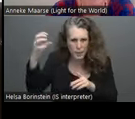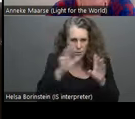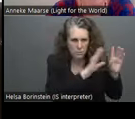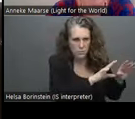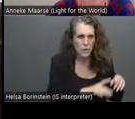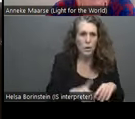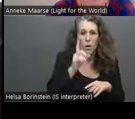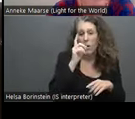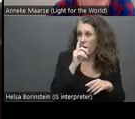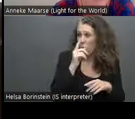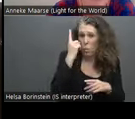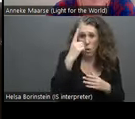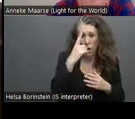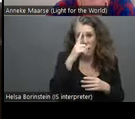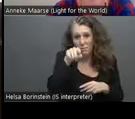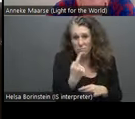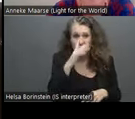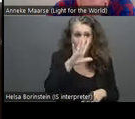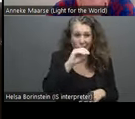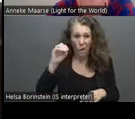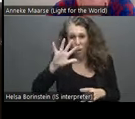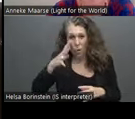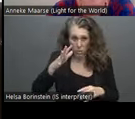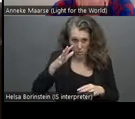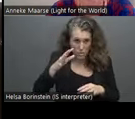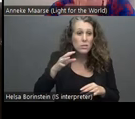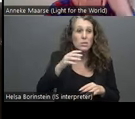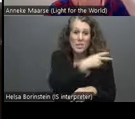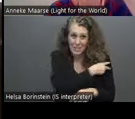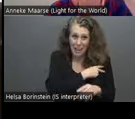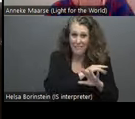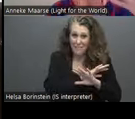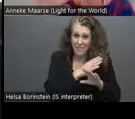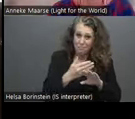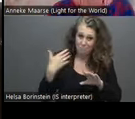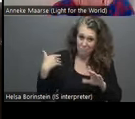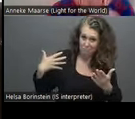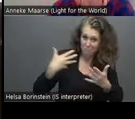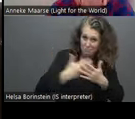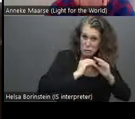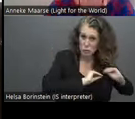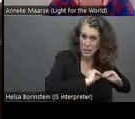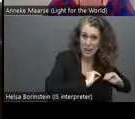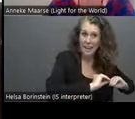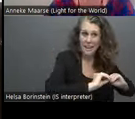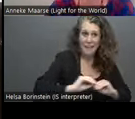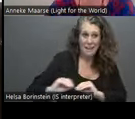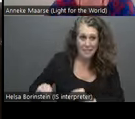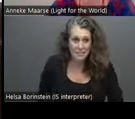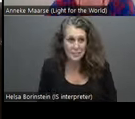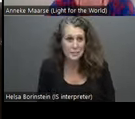of private sector actors are trained on disability inclusion, and in make 12.4% work 67 private